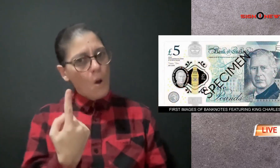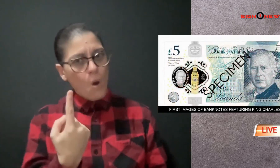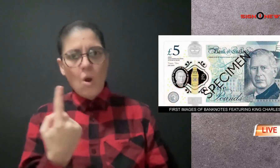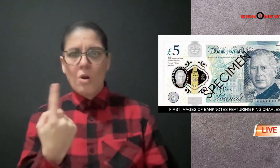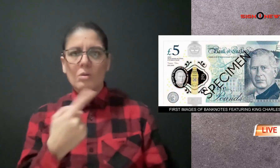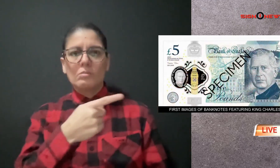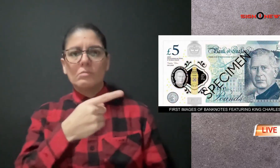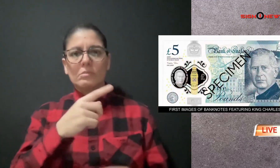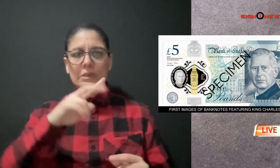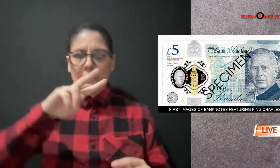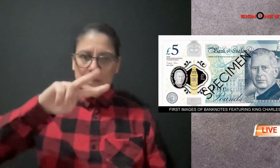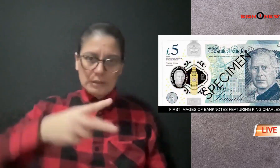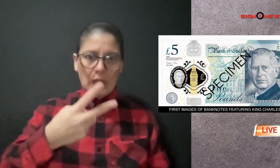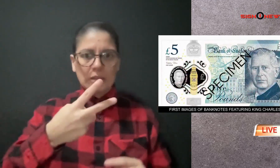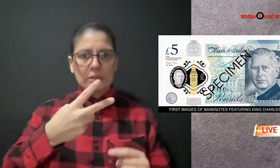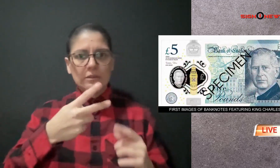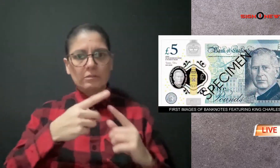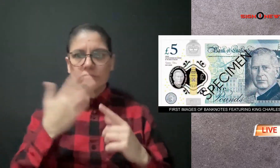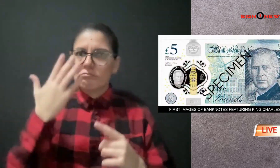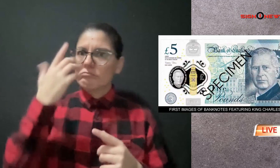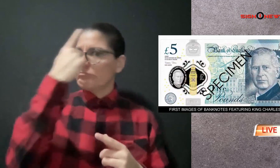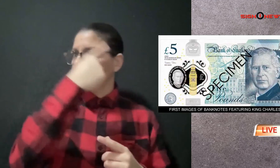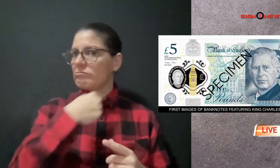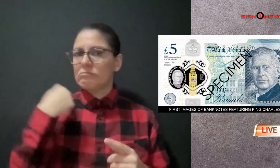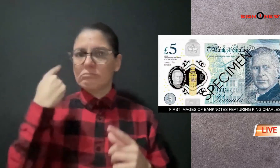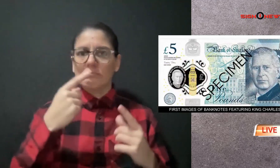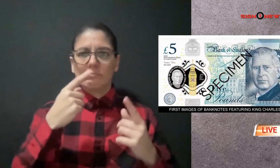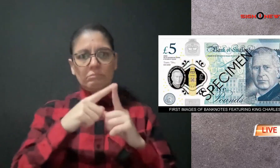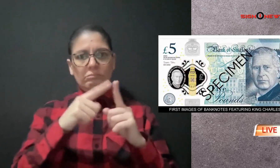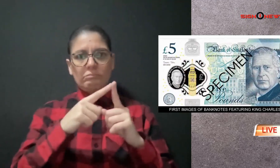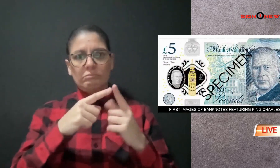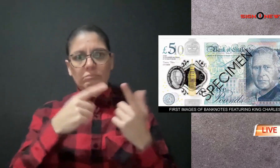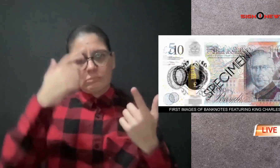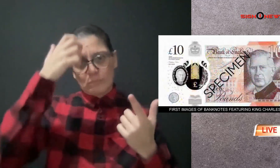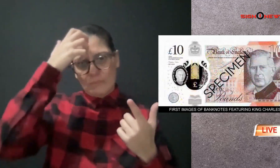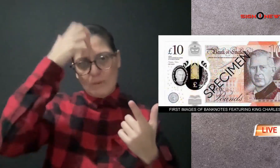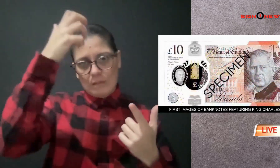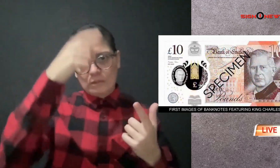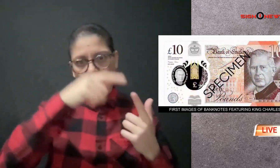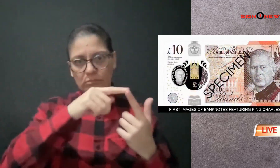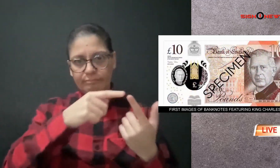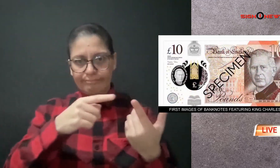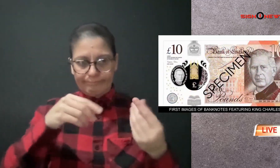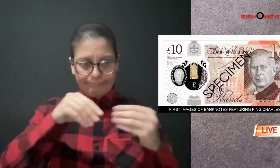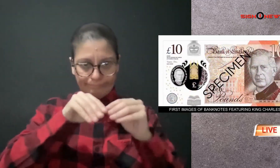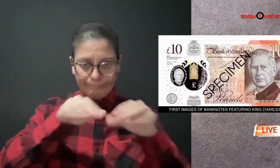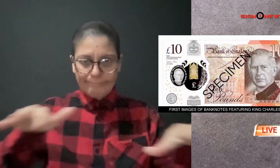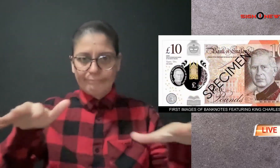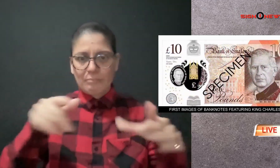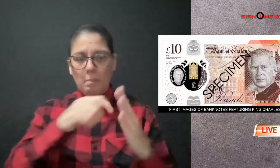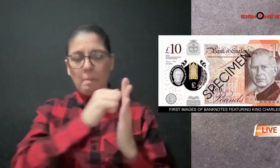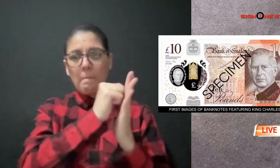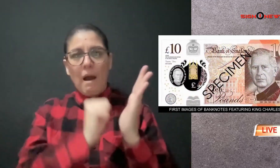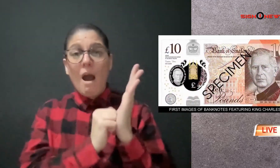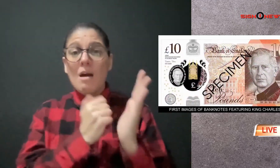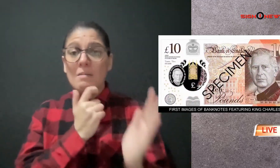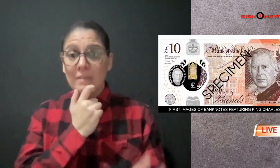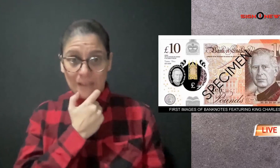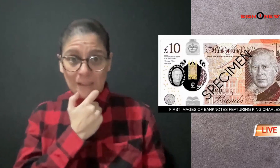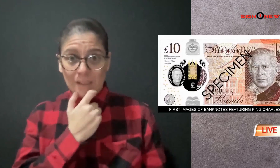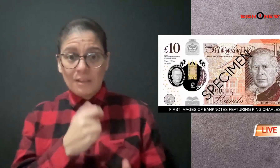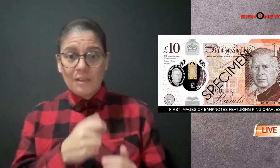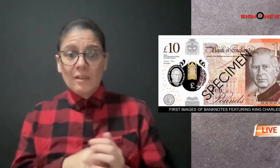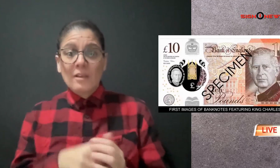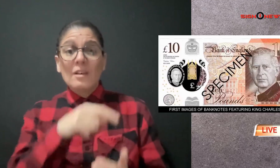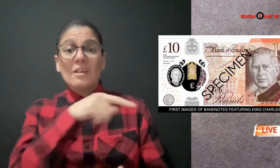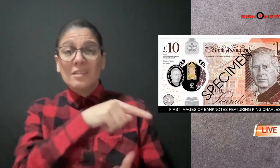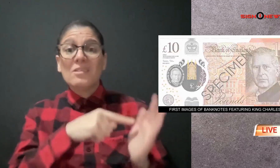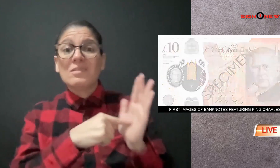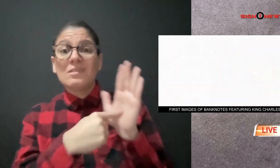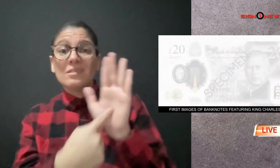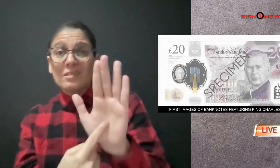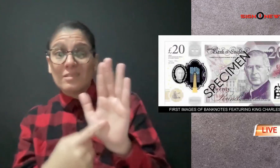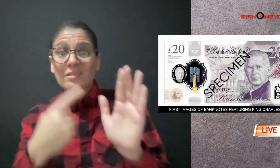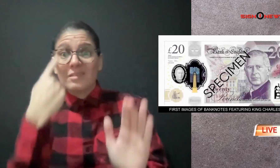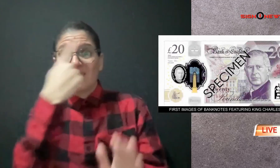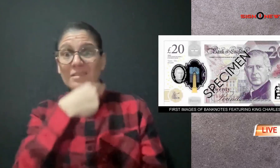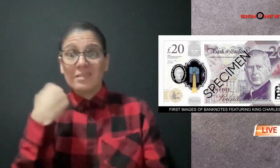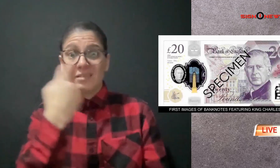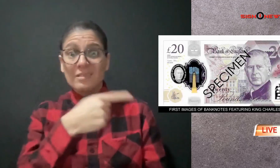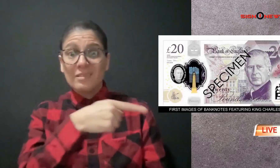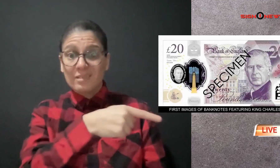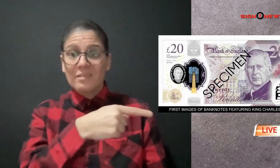King Charles III is only the second monarch to be featured on British banknotes